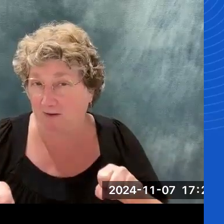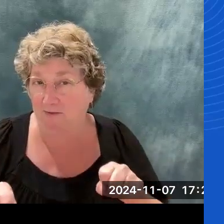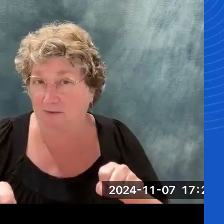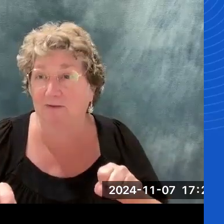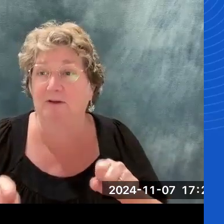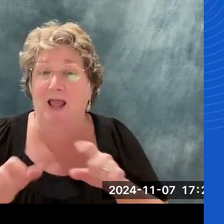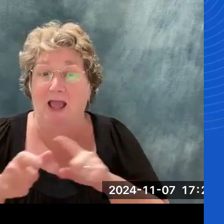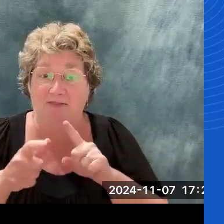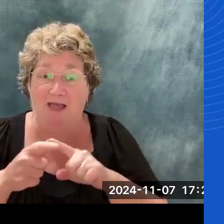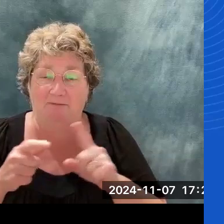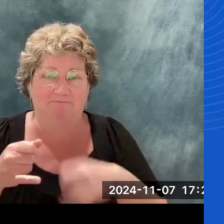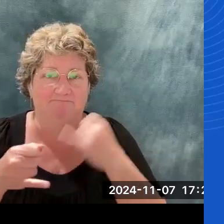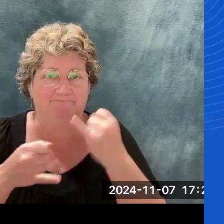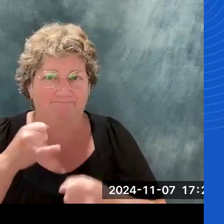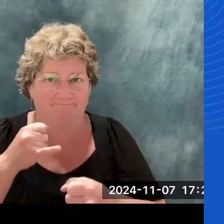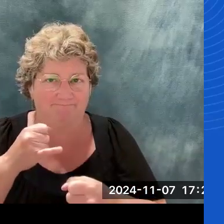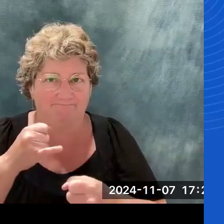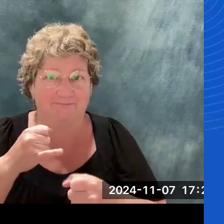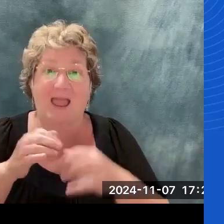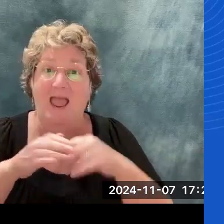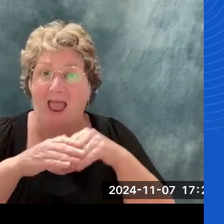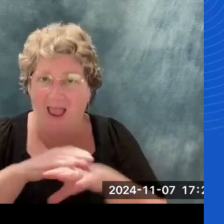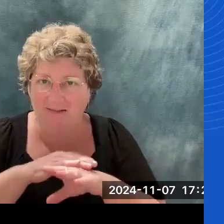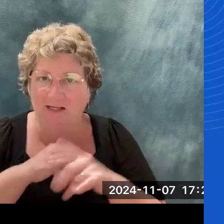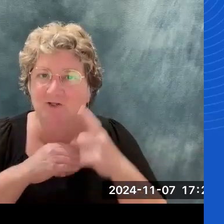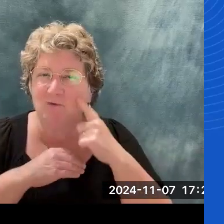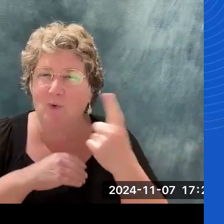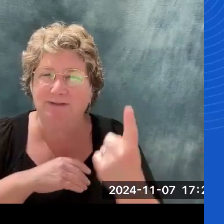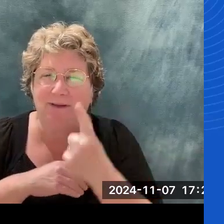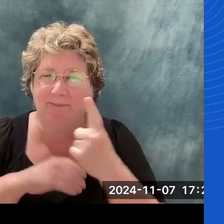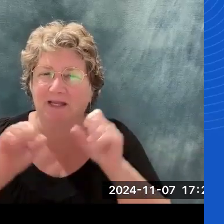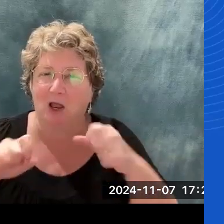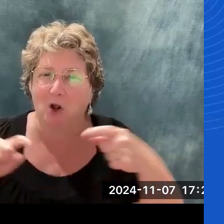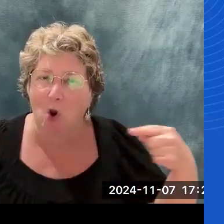So, access to something that could cause harm is important to look at.